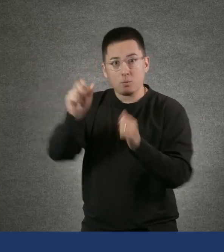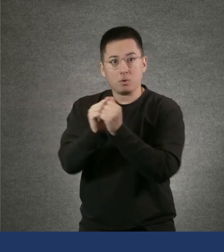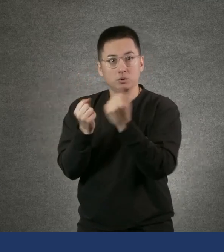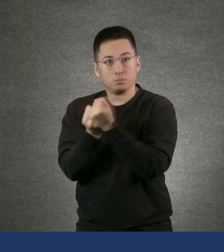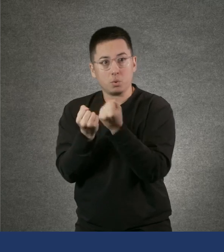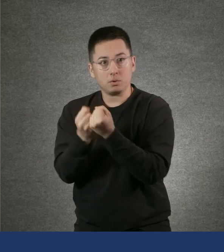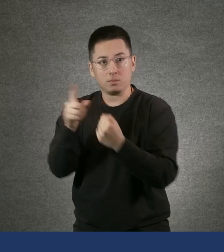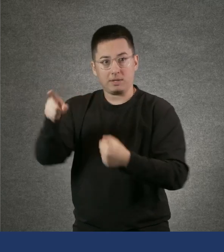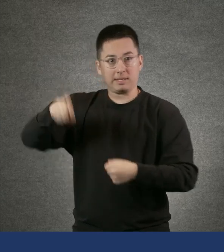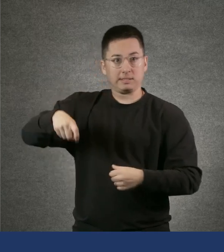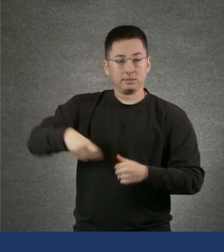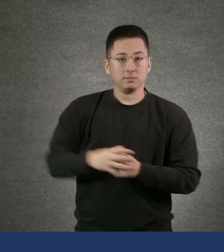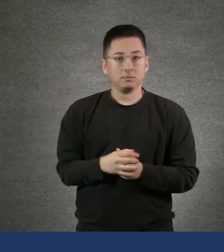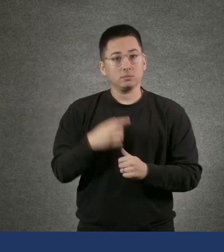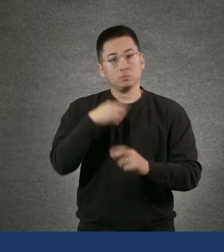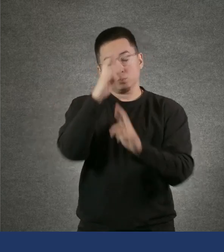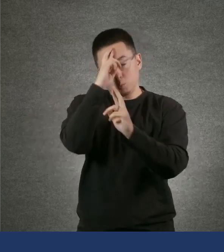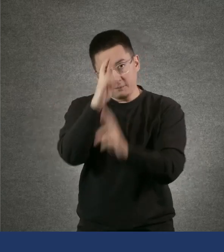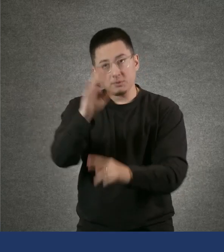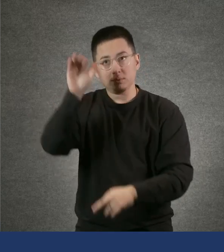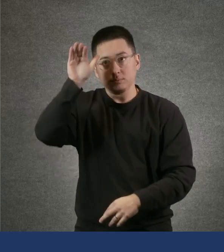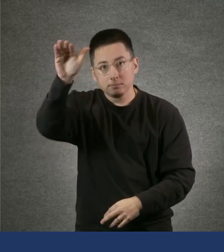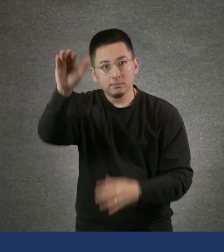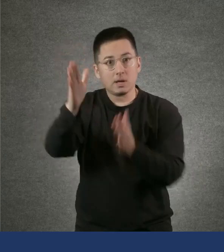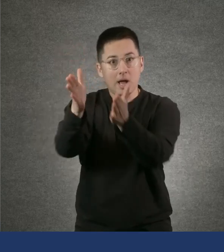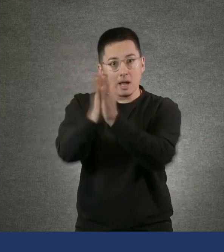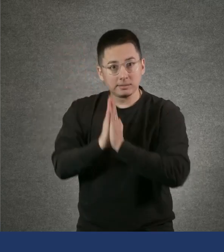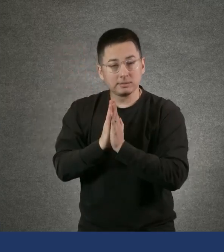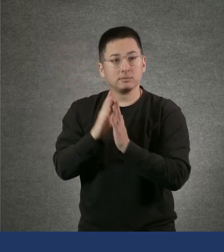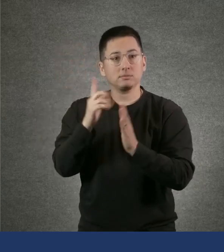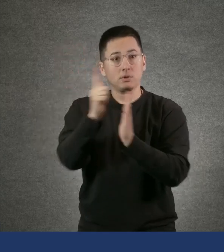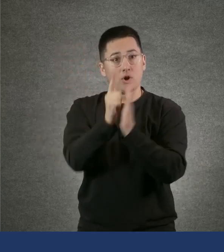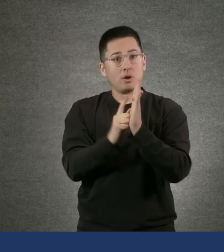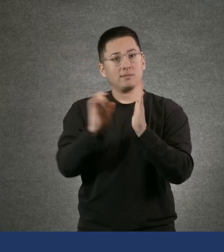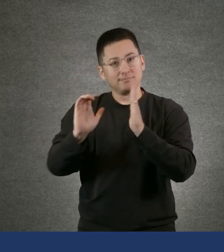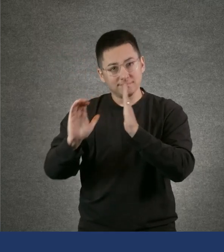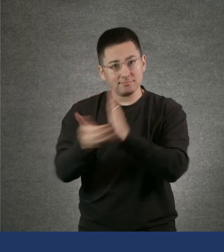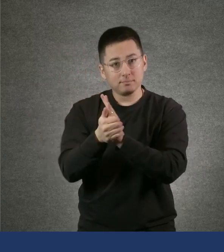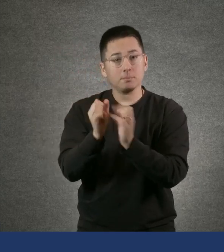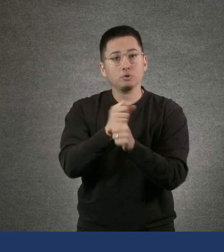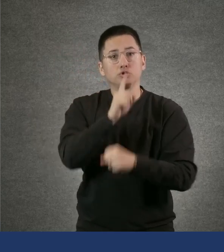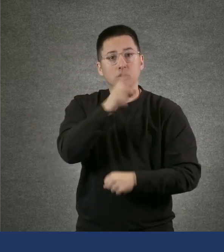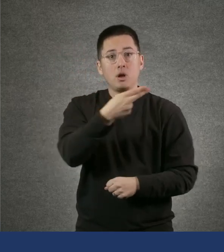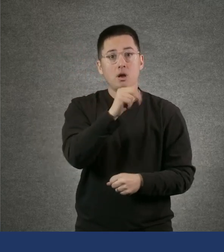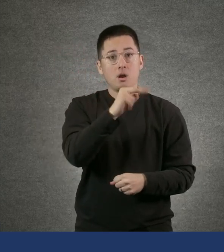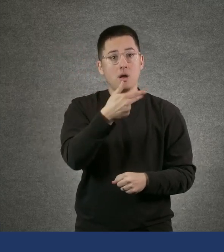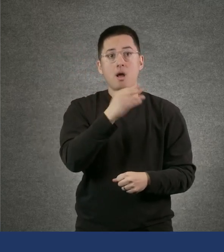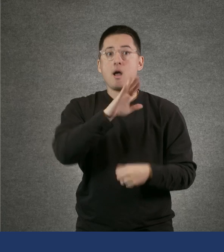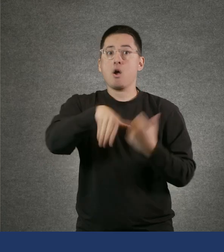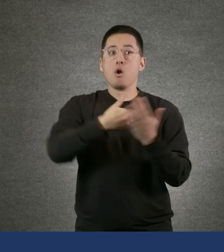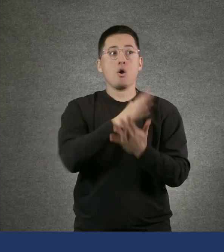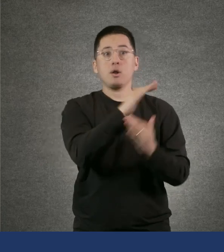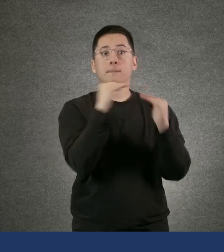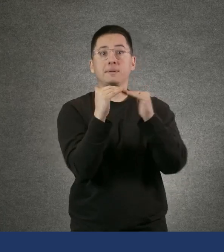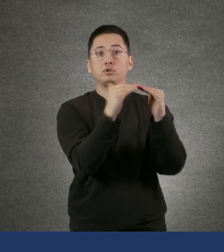deserve, travel if they wish with the support staff, and not be restricted by any of the waiver programs.